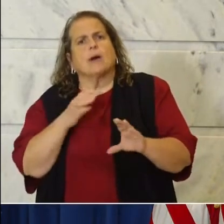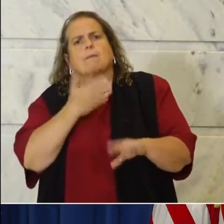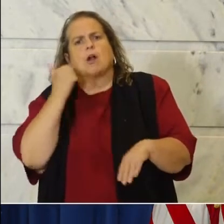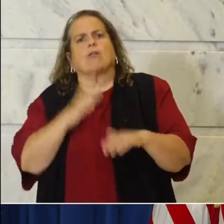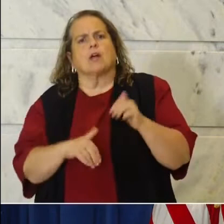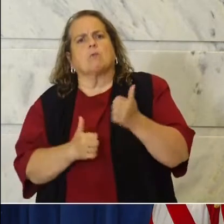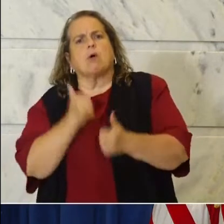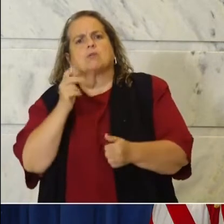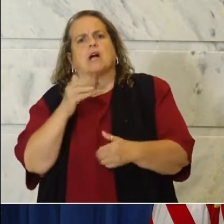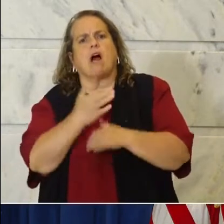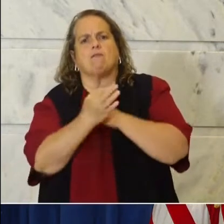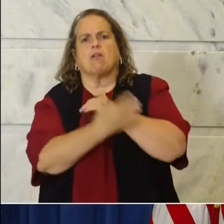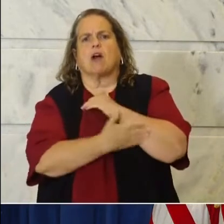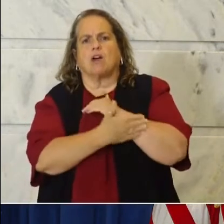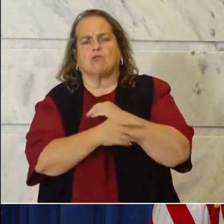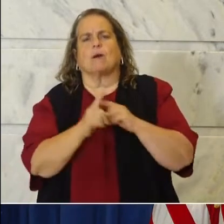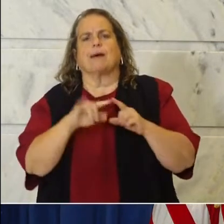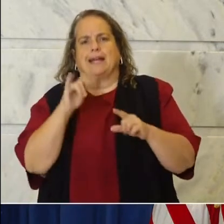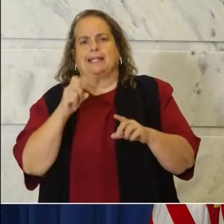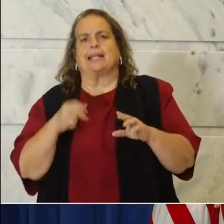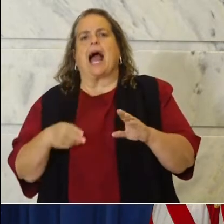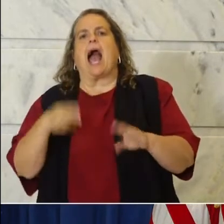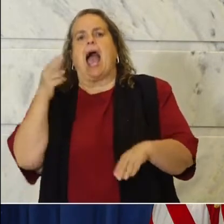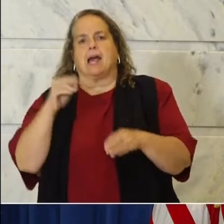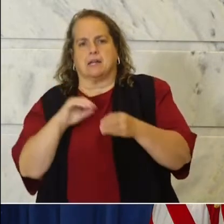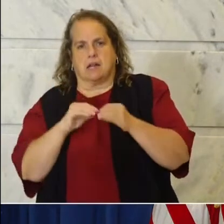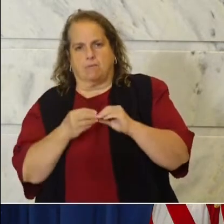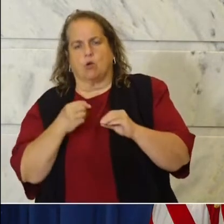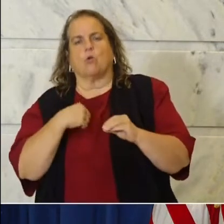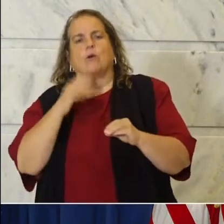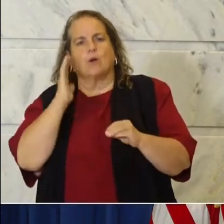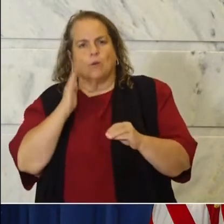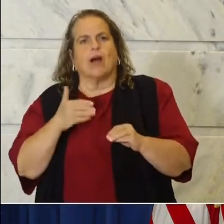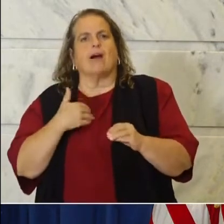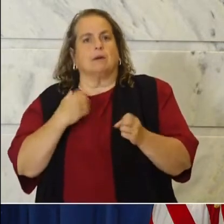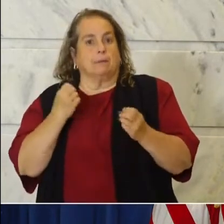number. That means we're gonna lose a lot of people. So going forward, let's